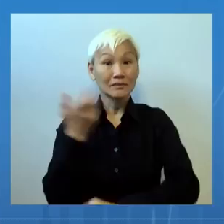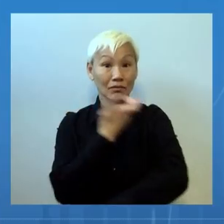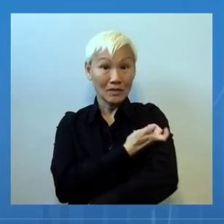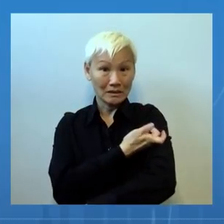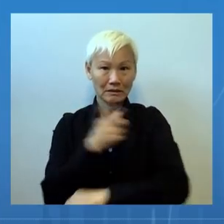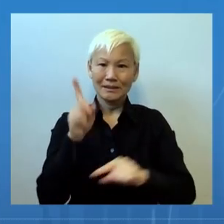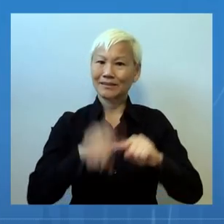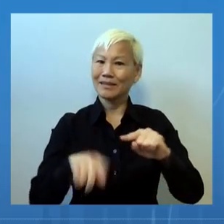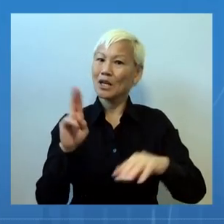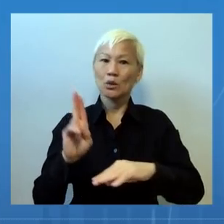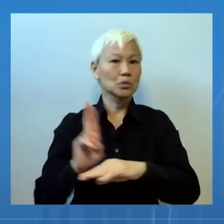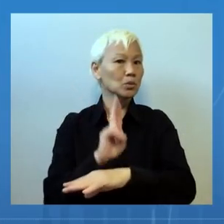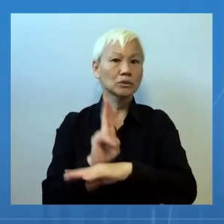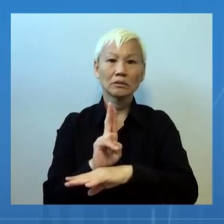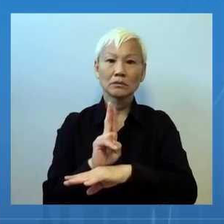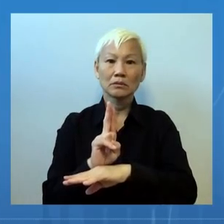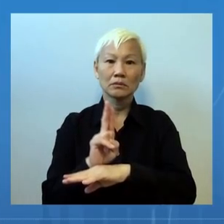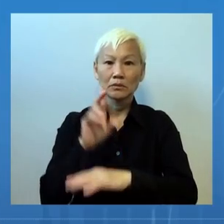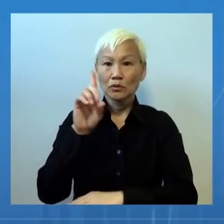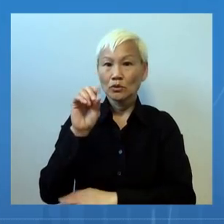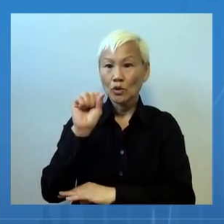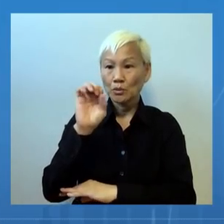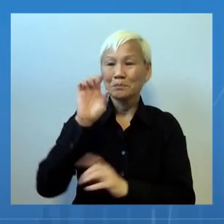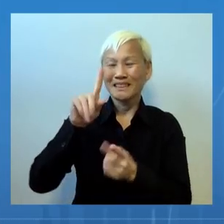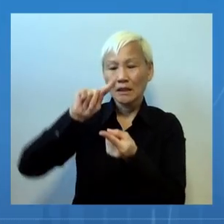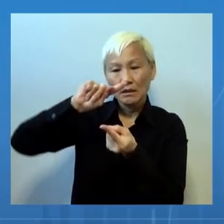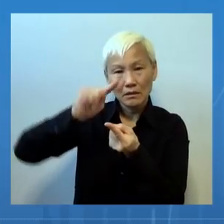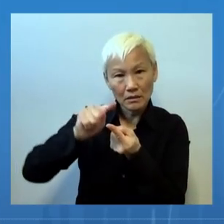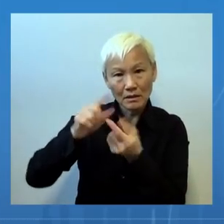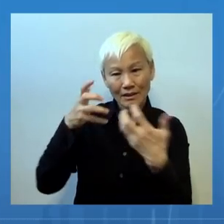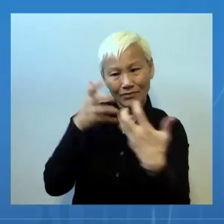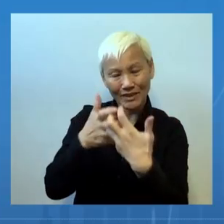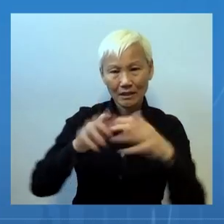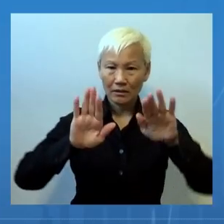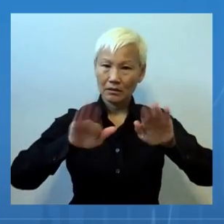So, FDA's authorization was also a critical operational milestone,